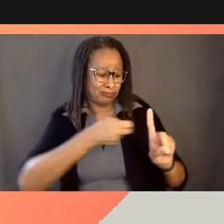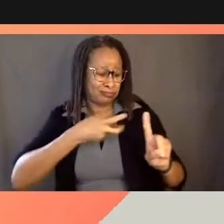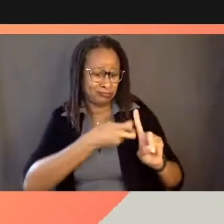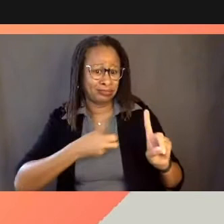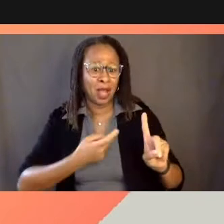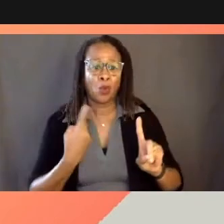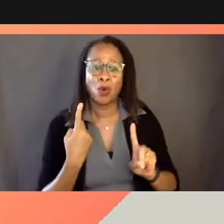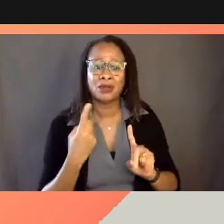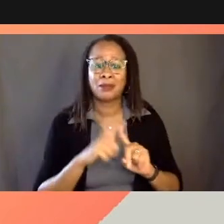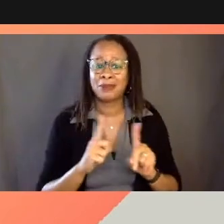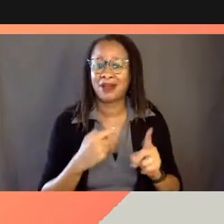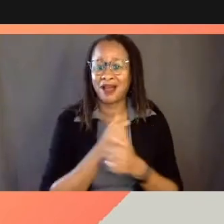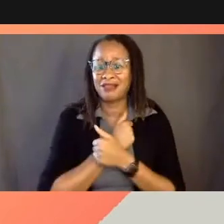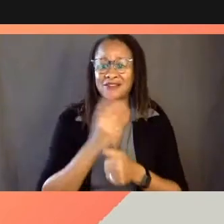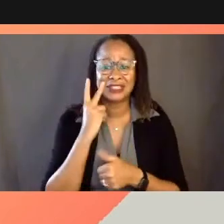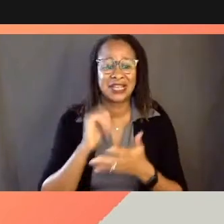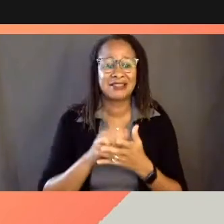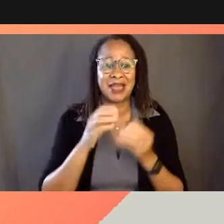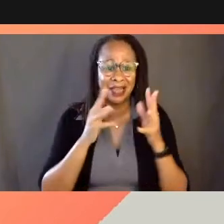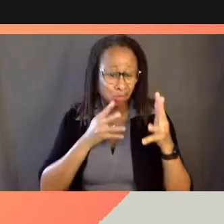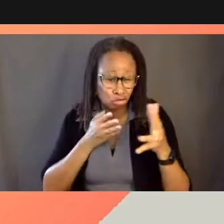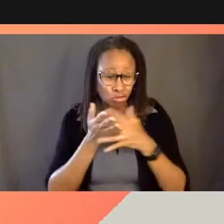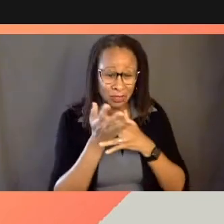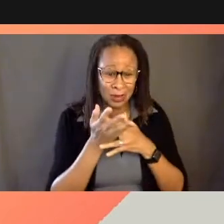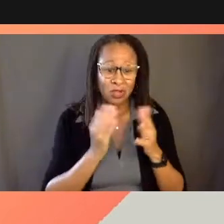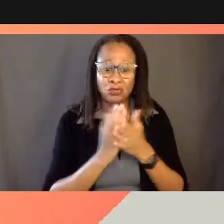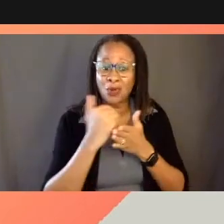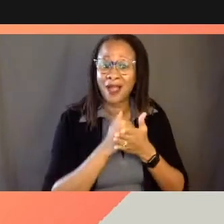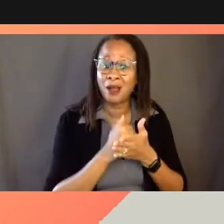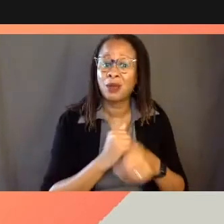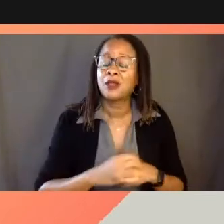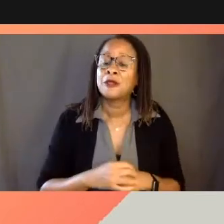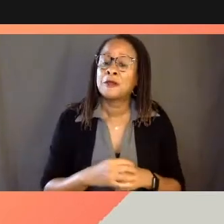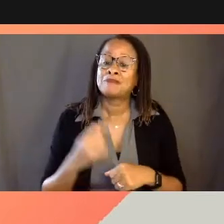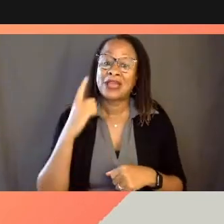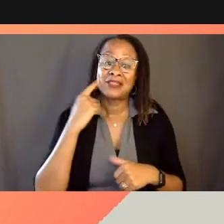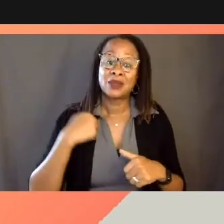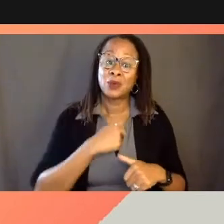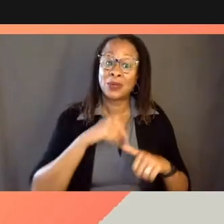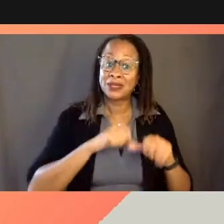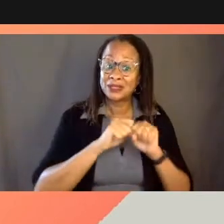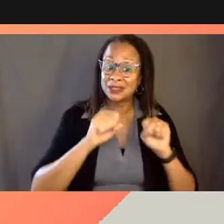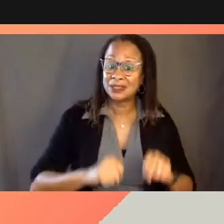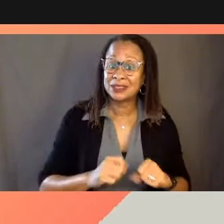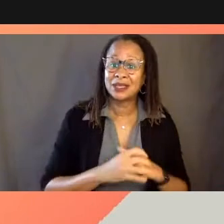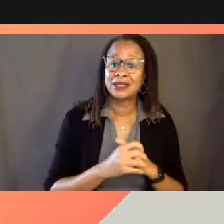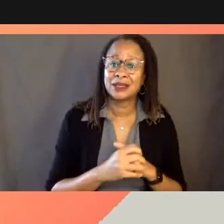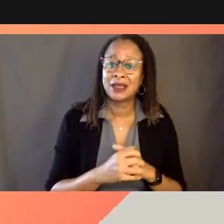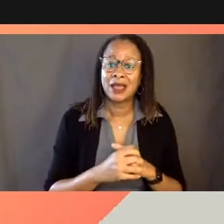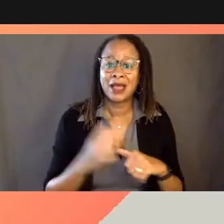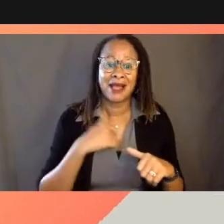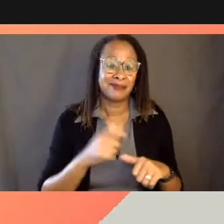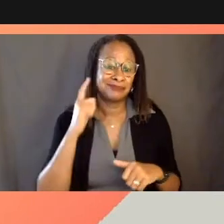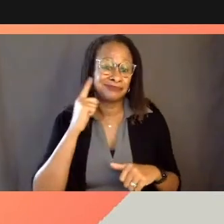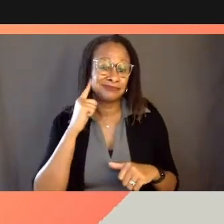But I would love to see that transparency throughout. 'Cause I think we, and this is something as I've been listening these past couple days